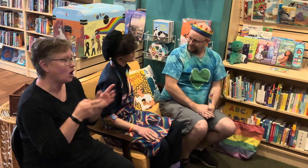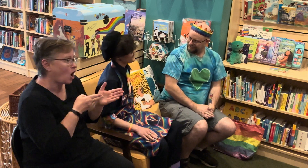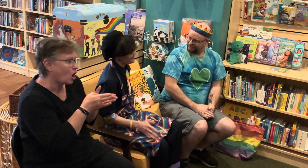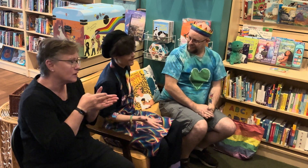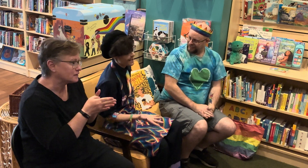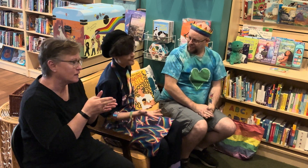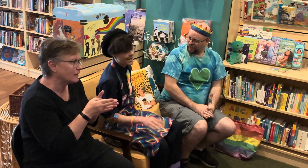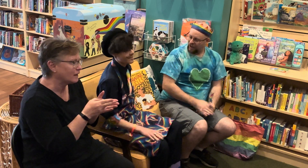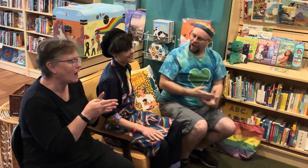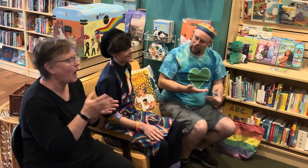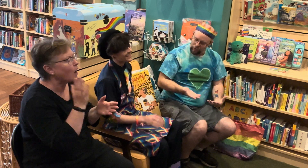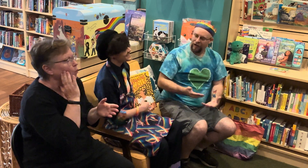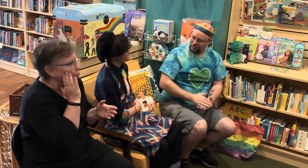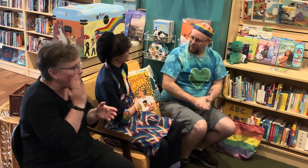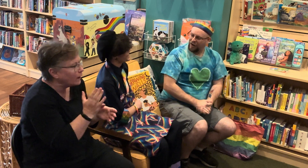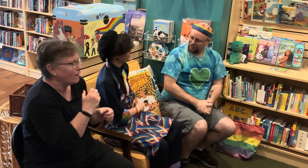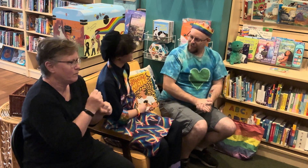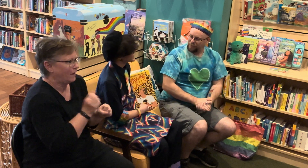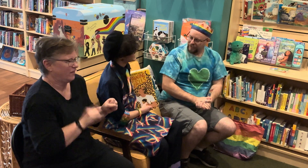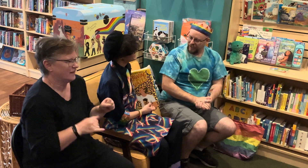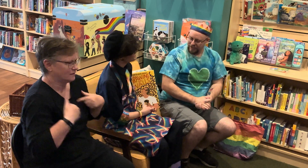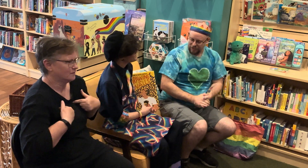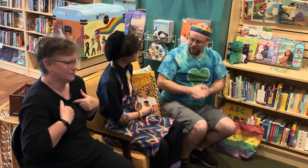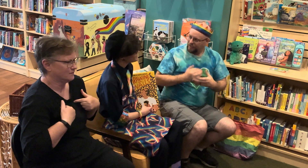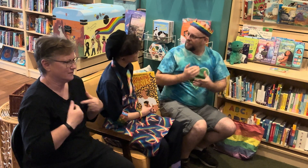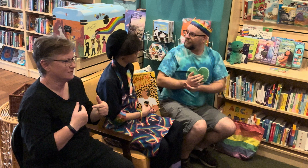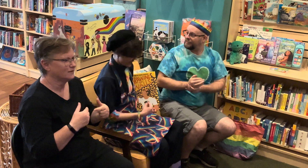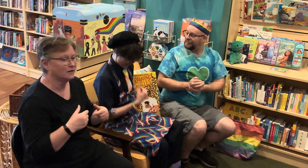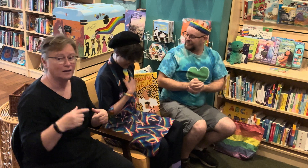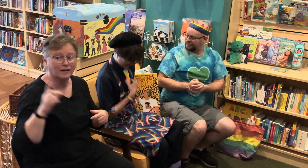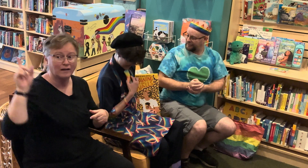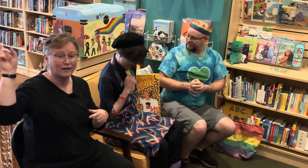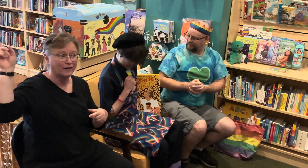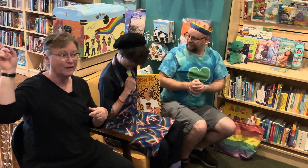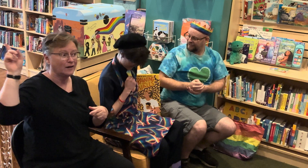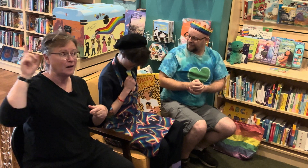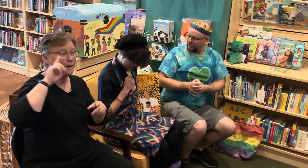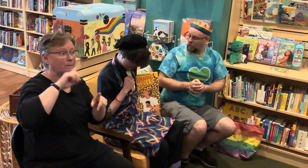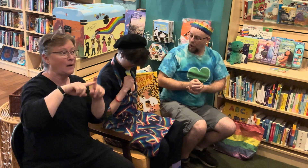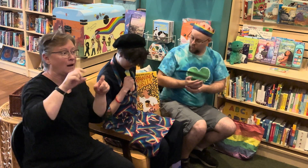to what I would have made. AARON: Okay, all right! Very nice! CALI: But you made your... KAI: I did make the tie.